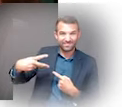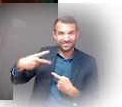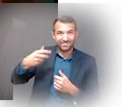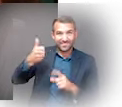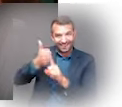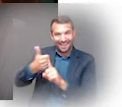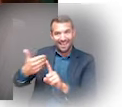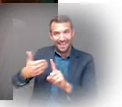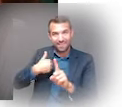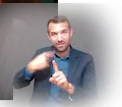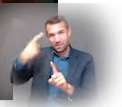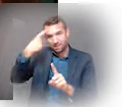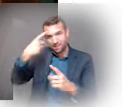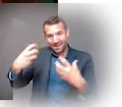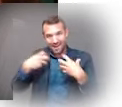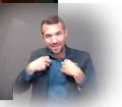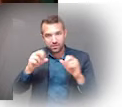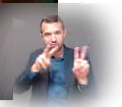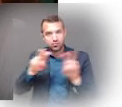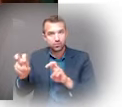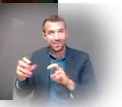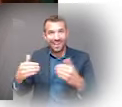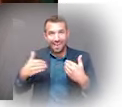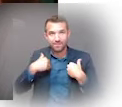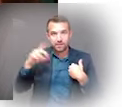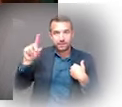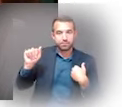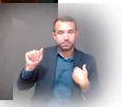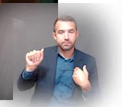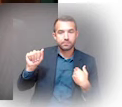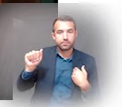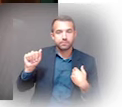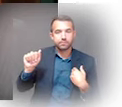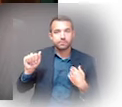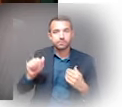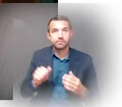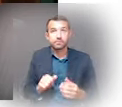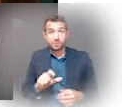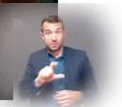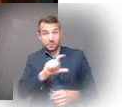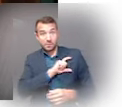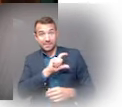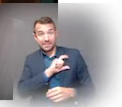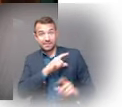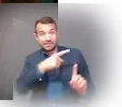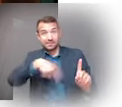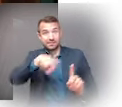I really want us to ask is the issue around policing and the criminal justice system